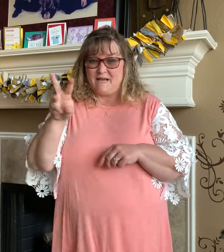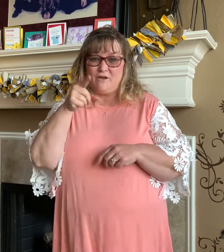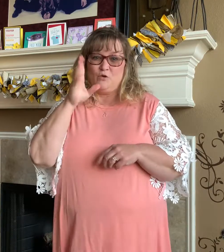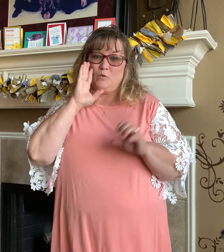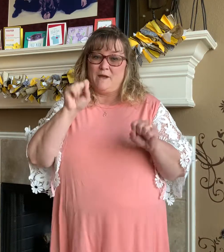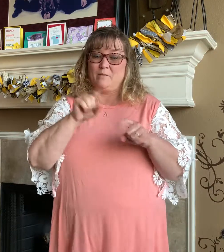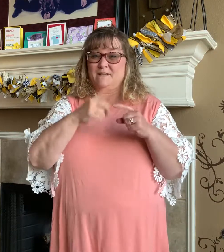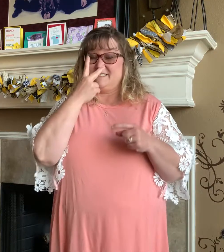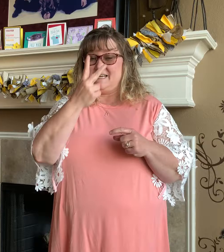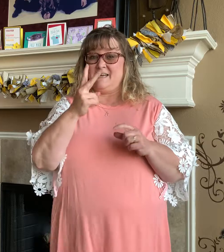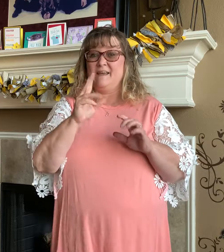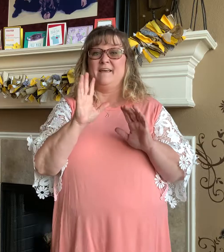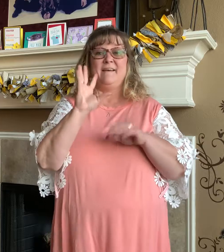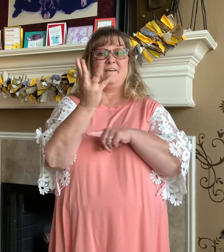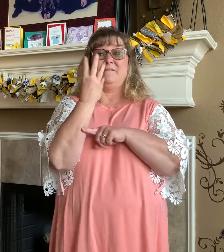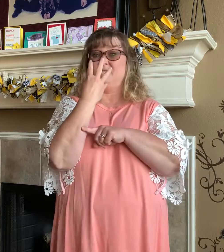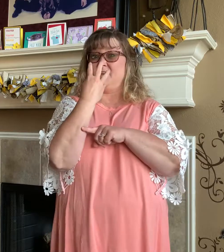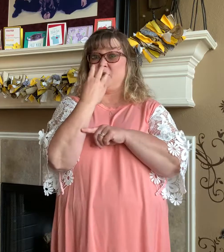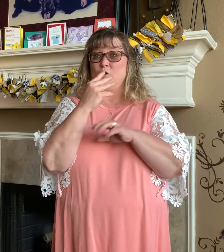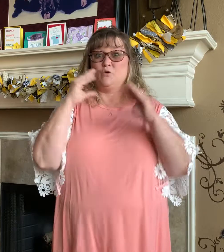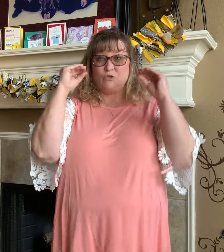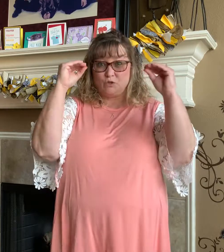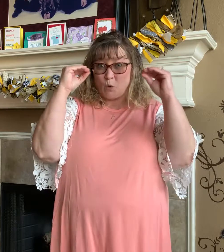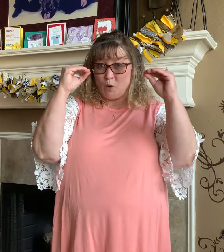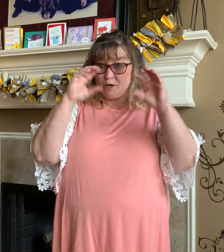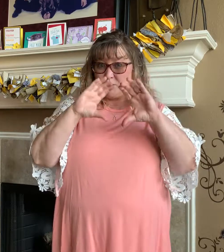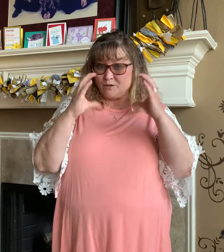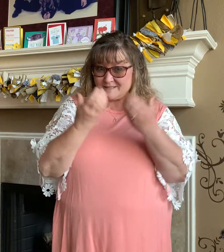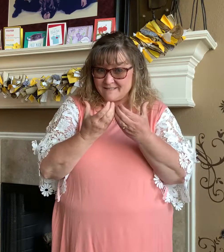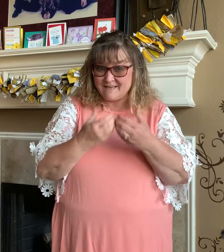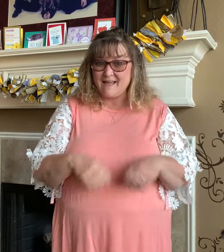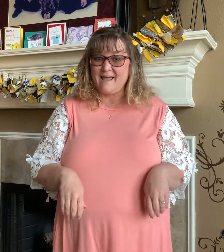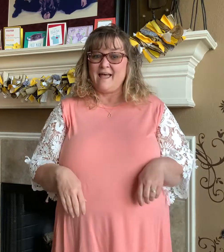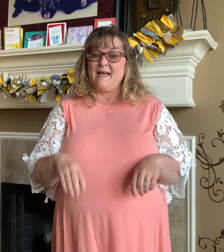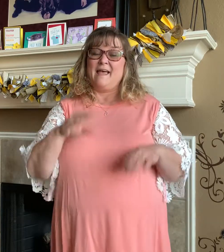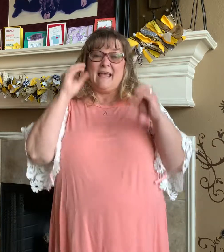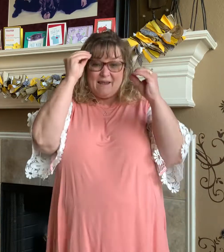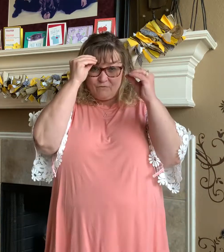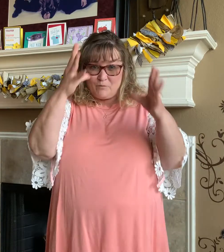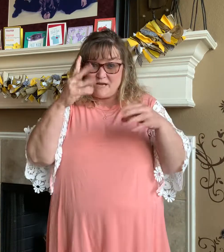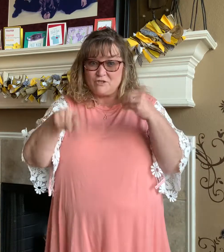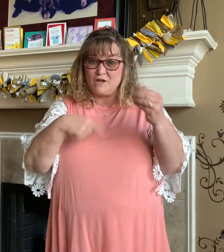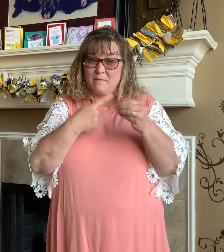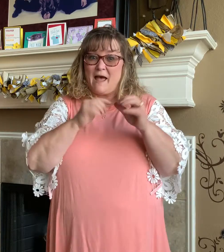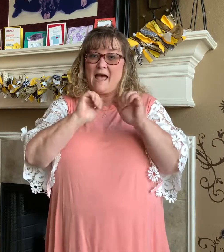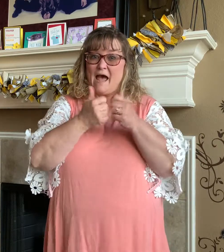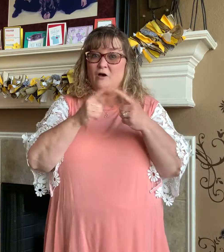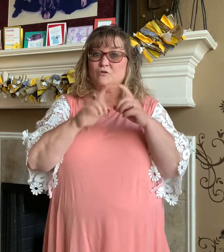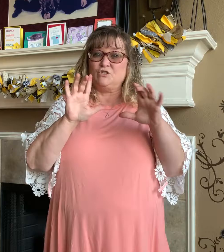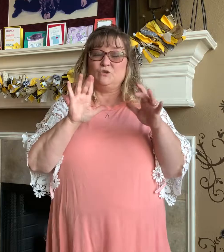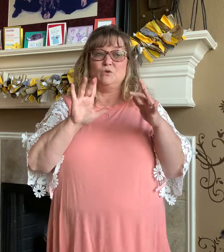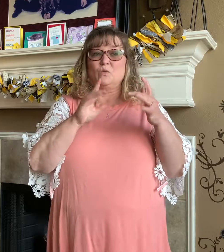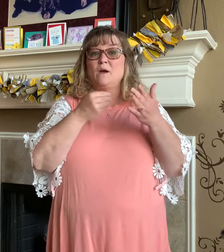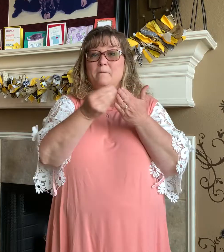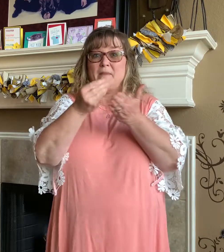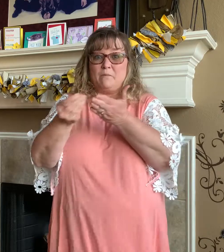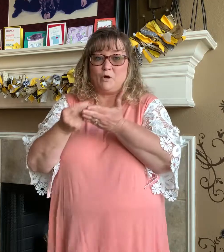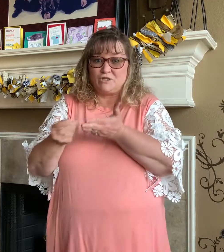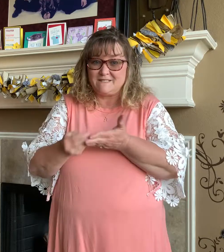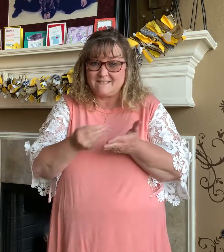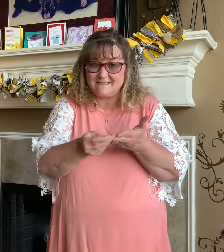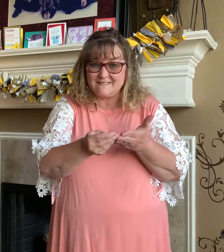you will be able to see video tutorials information about how to make purchases